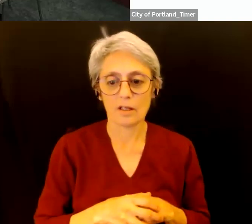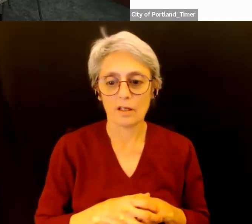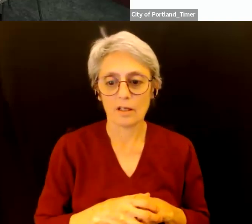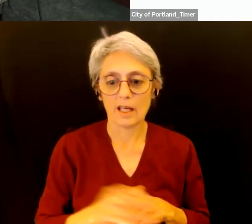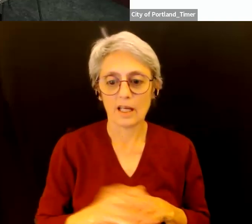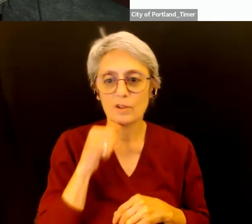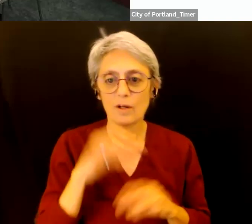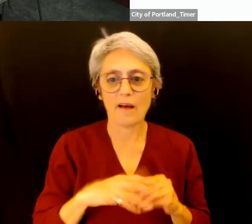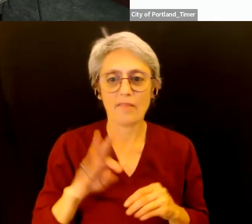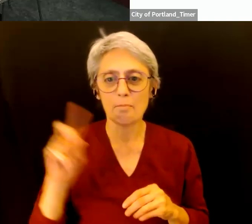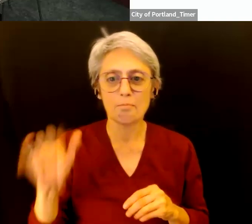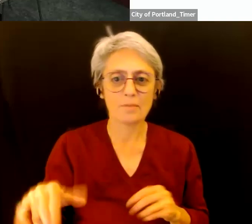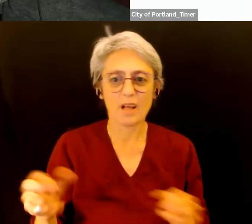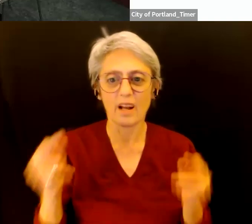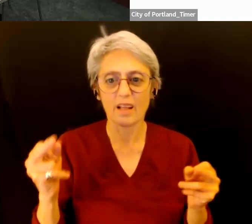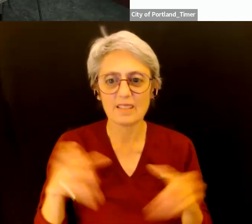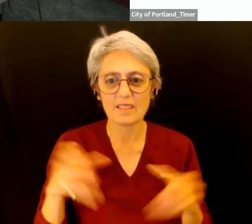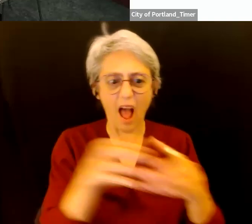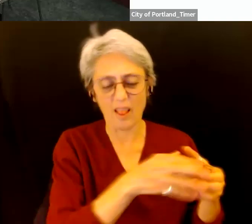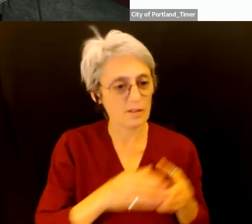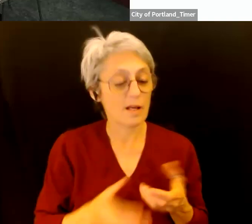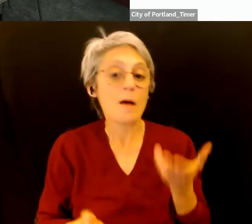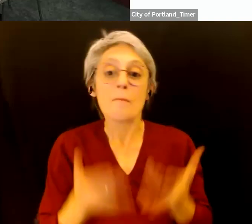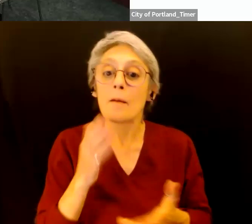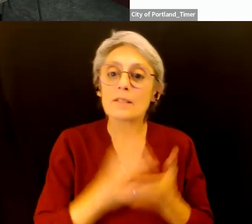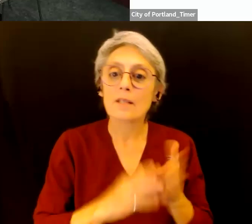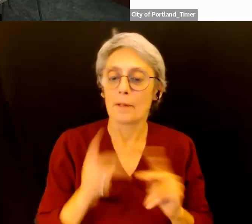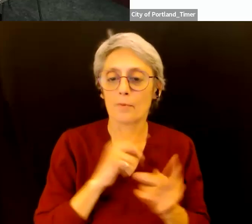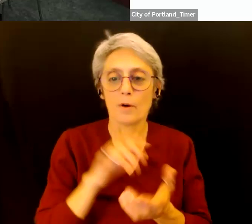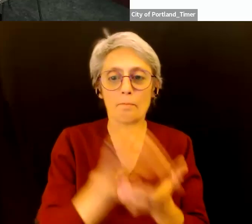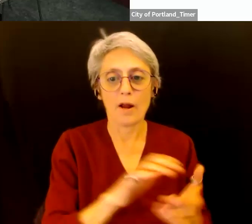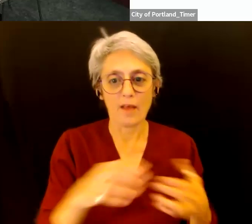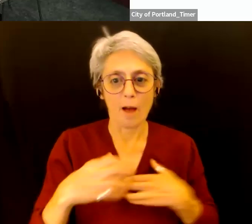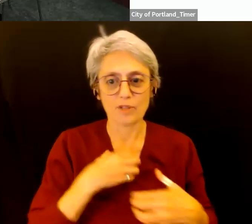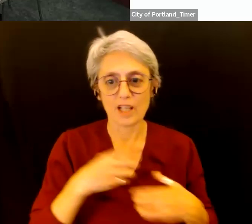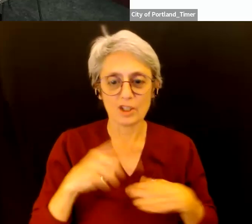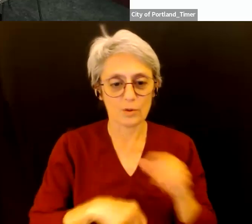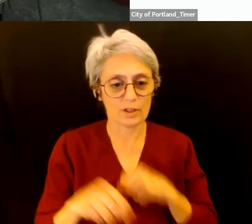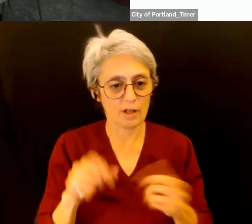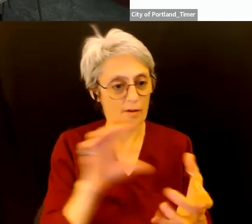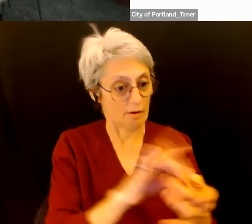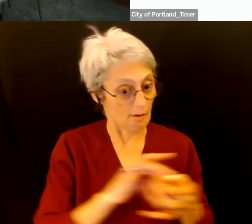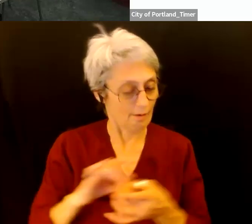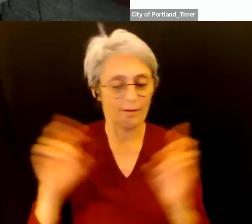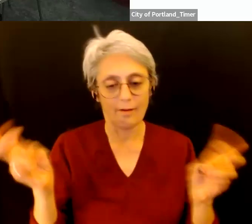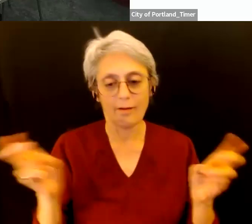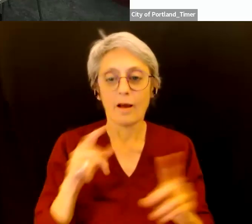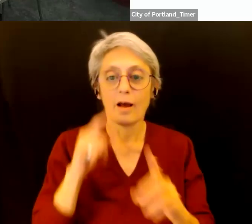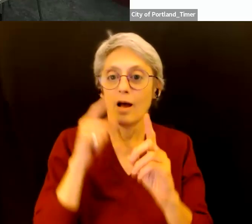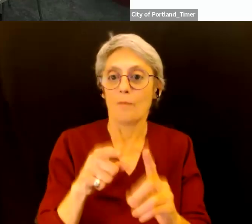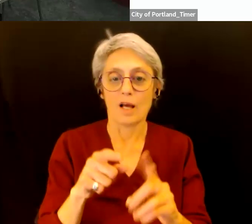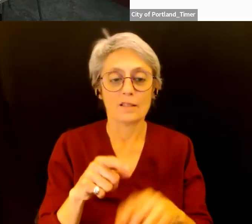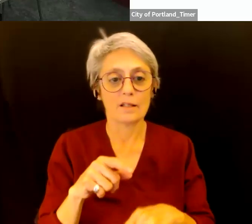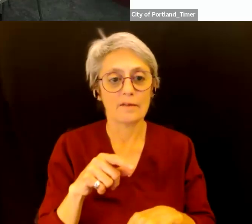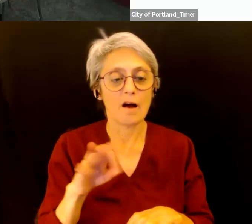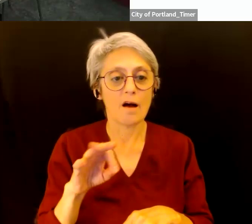Maybe some people would marry their objections to each other. And so that the objective of Homelessness and housing.